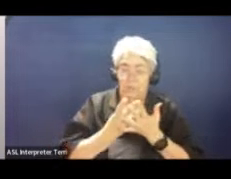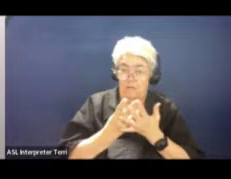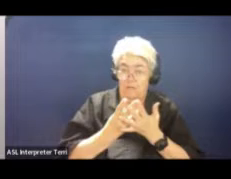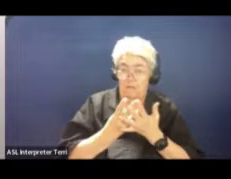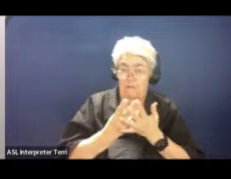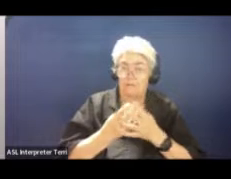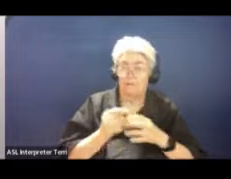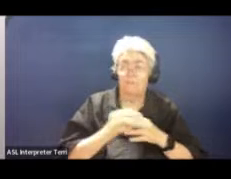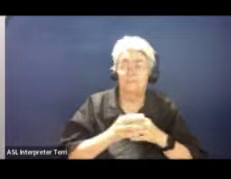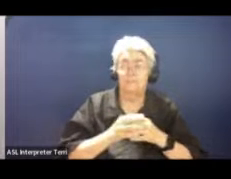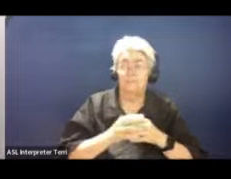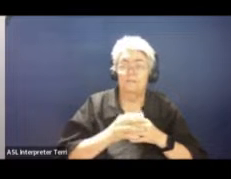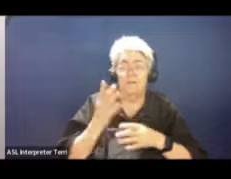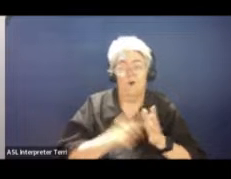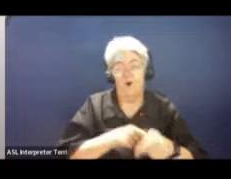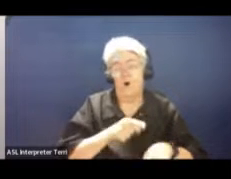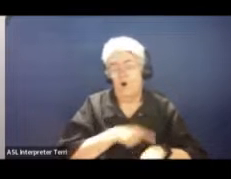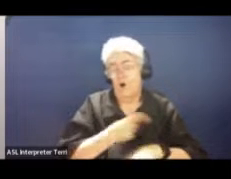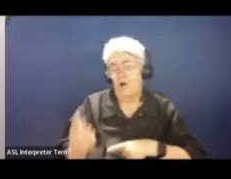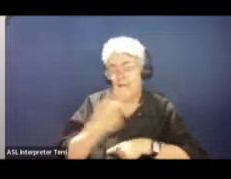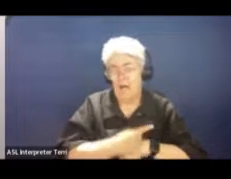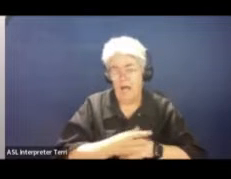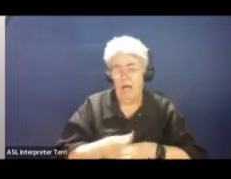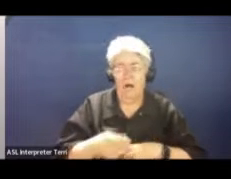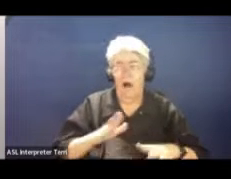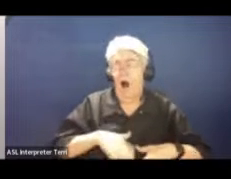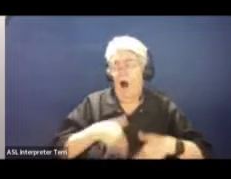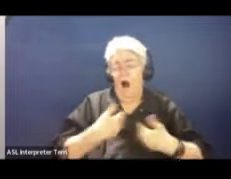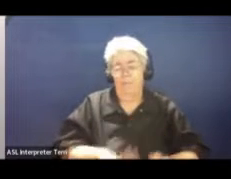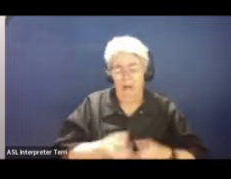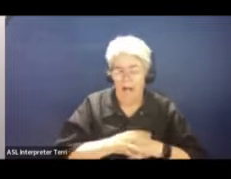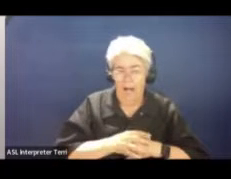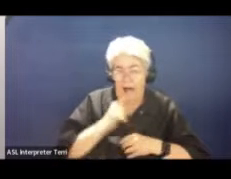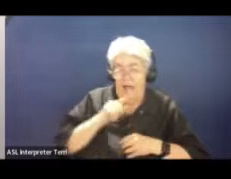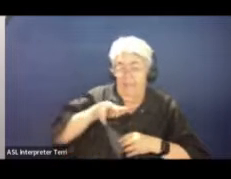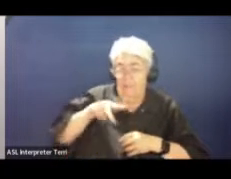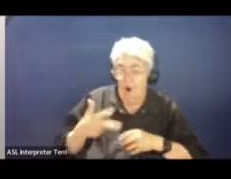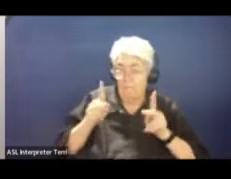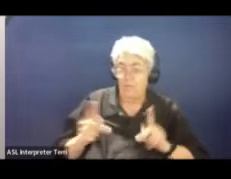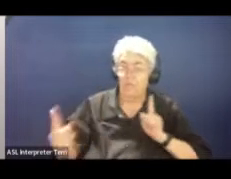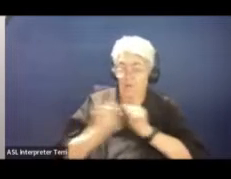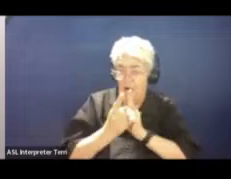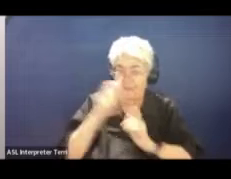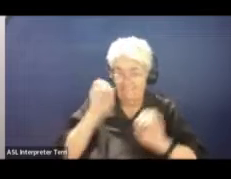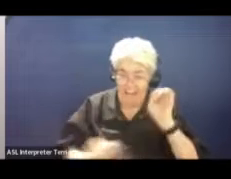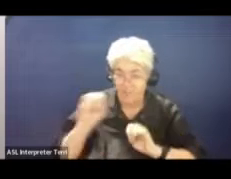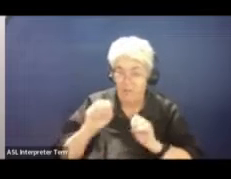long day, been really upset. And this is, you know, the third evaluation they've done in a week, just this one is the first